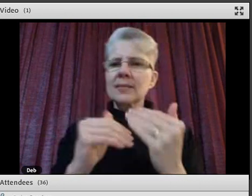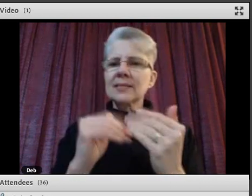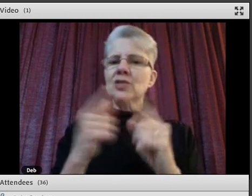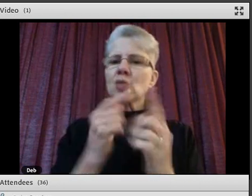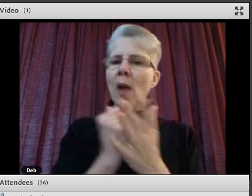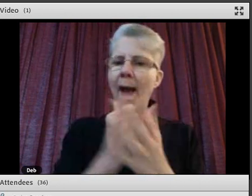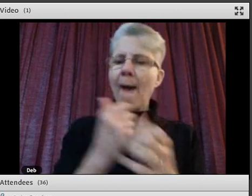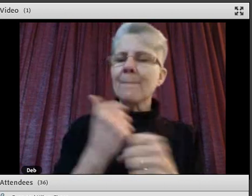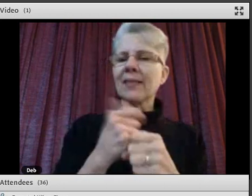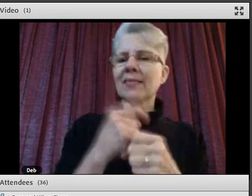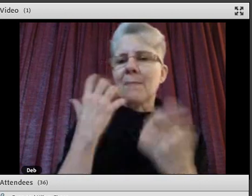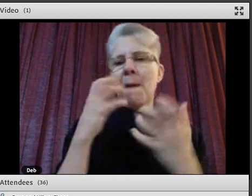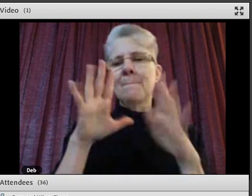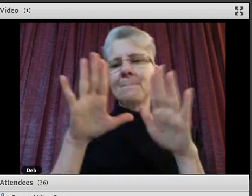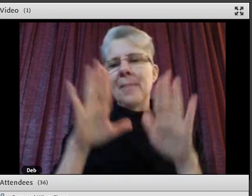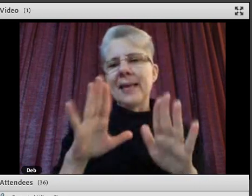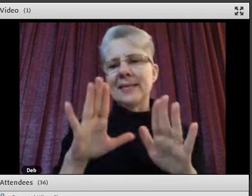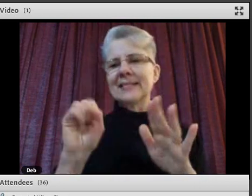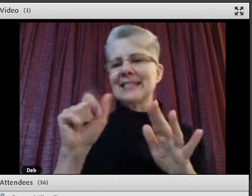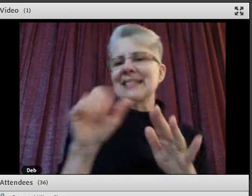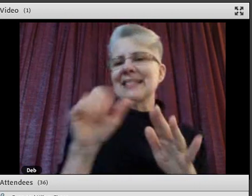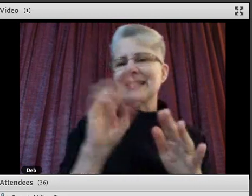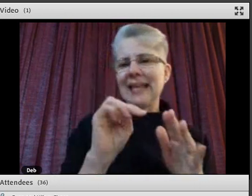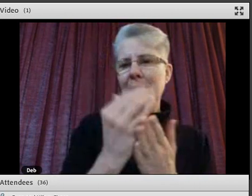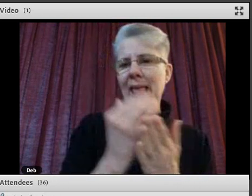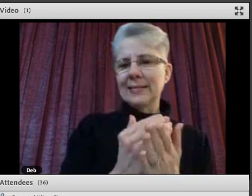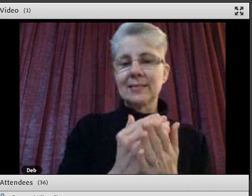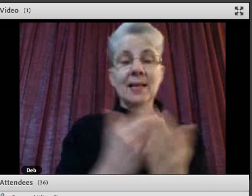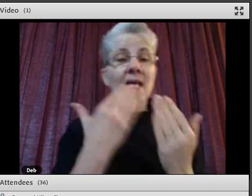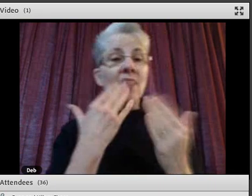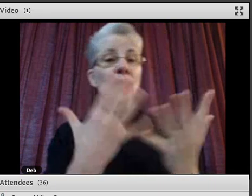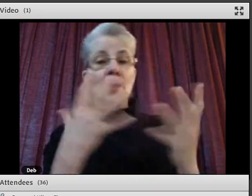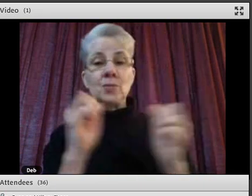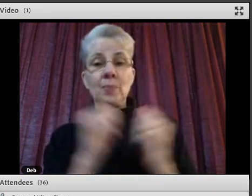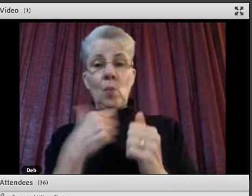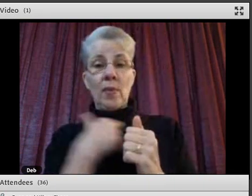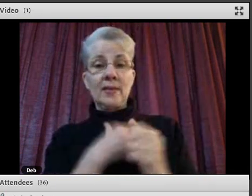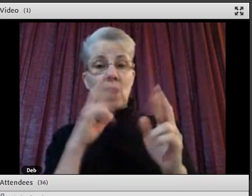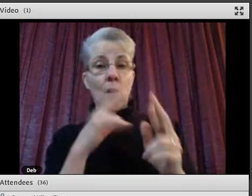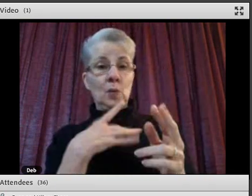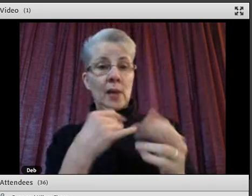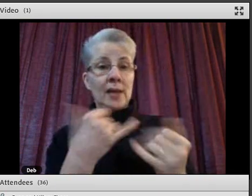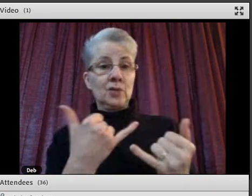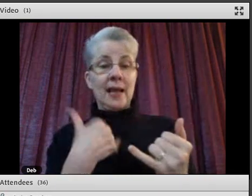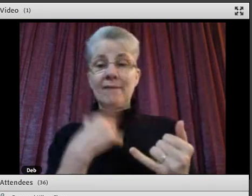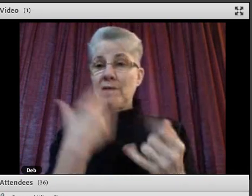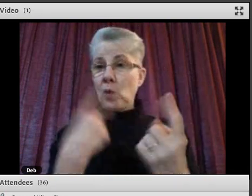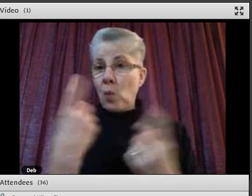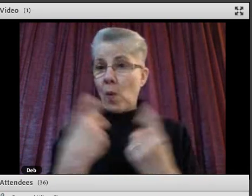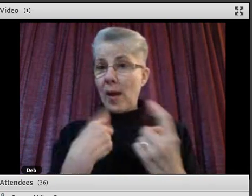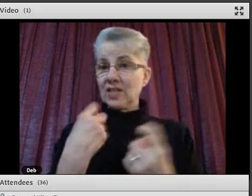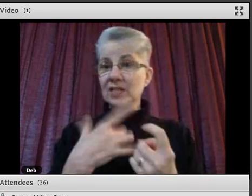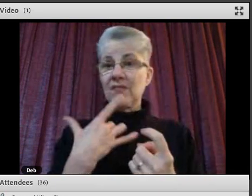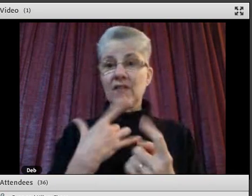use the processes to help make them amazing S.T.E.A.M. lessons. Hilary: Thank you so much for being with us. I hope you liked it.